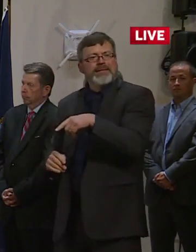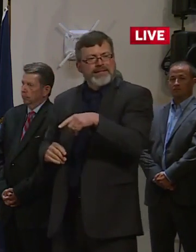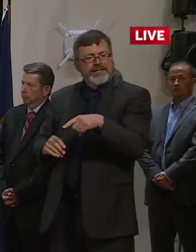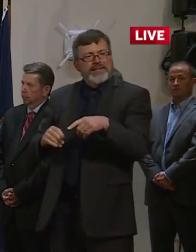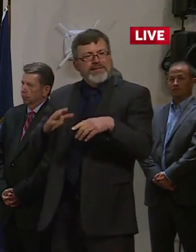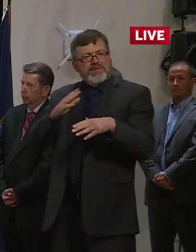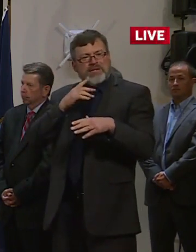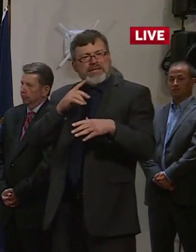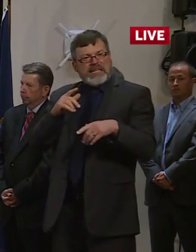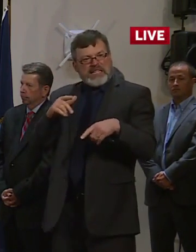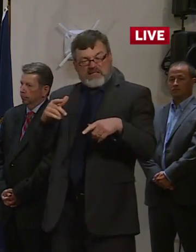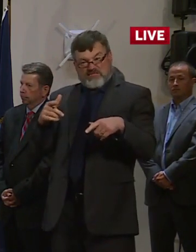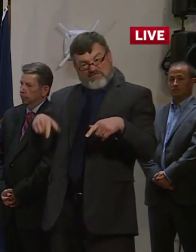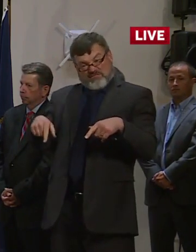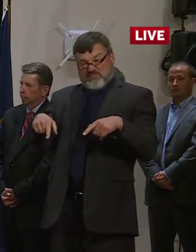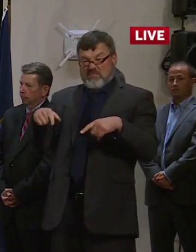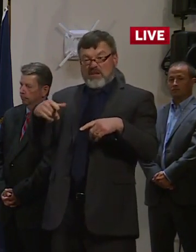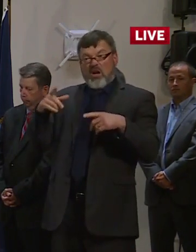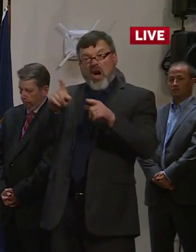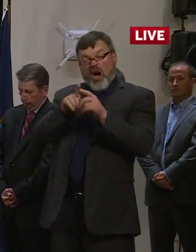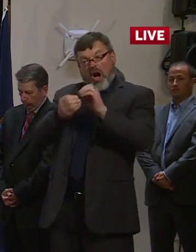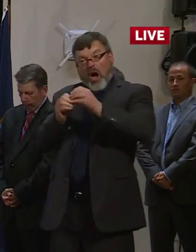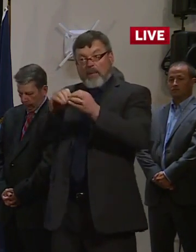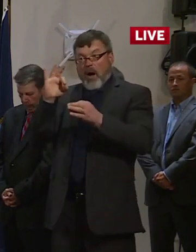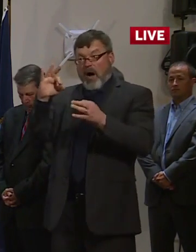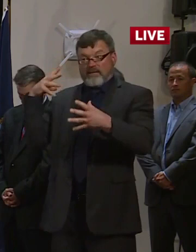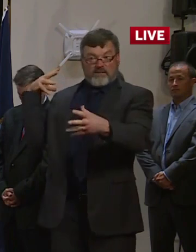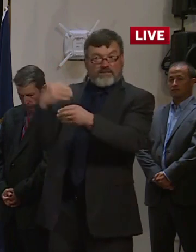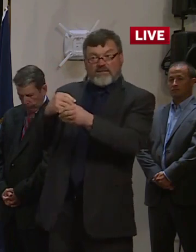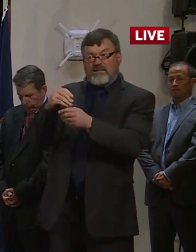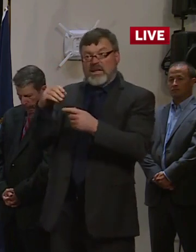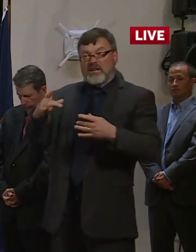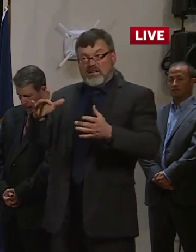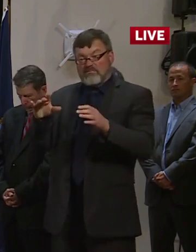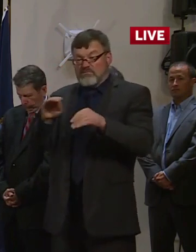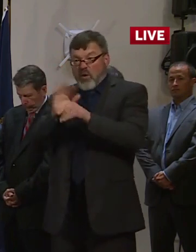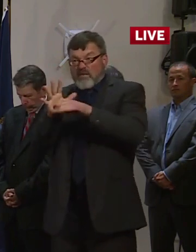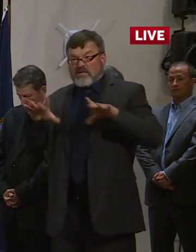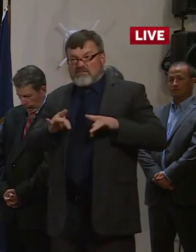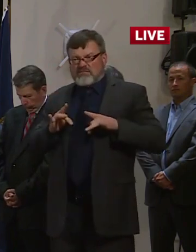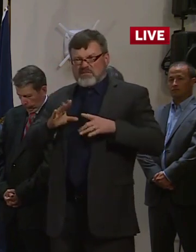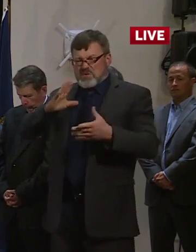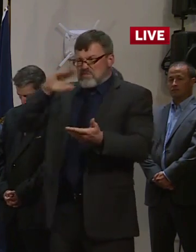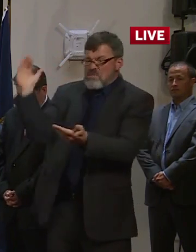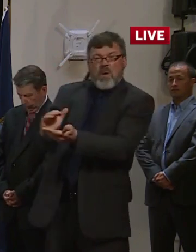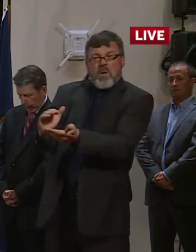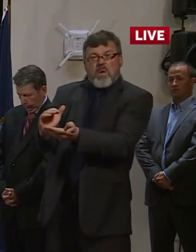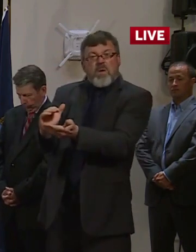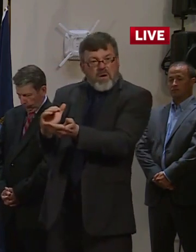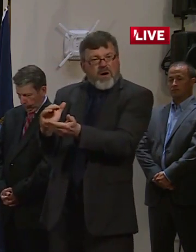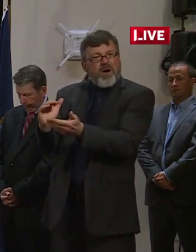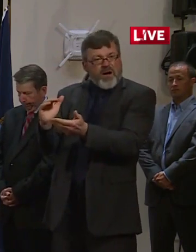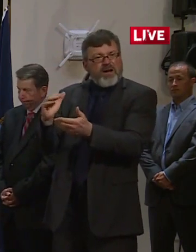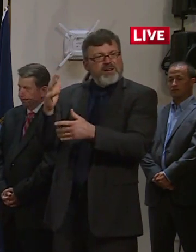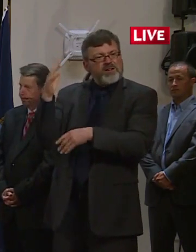WE HAVE HAD THE FEWEST DEATHS AND CASES IN THE CONTINENTAL U.S..